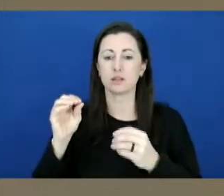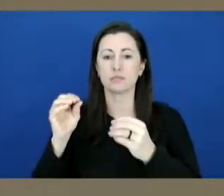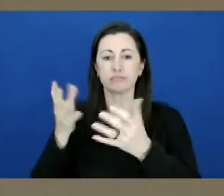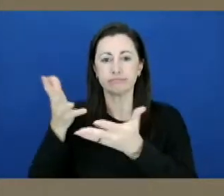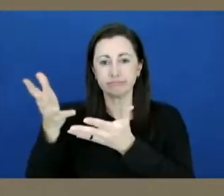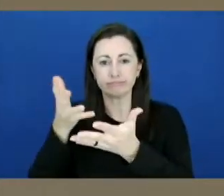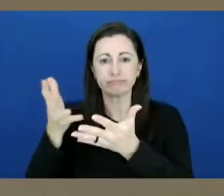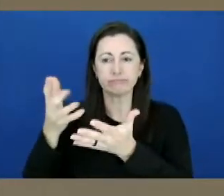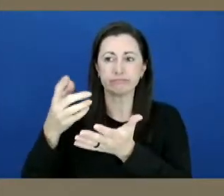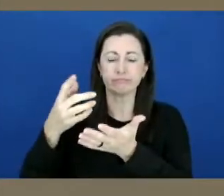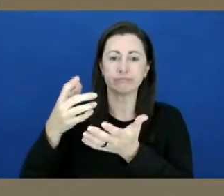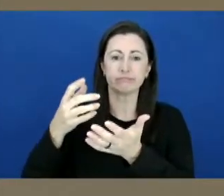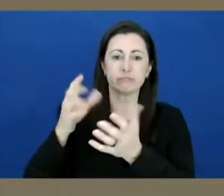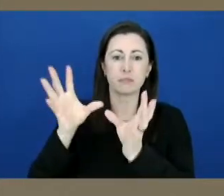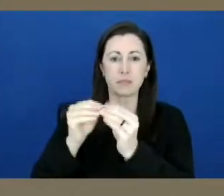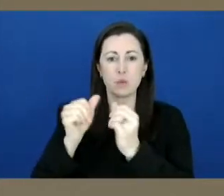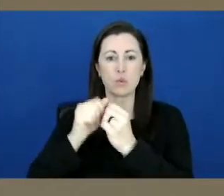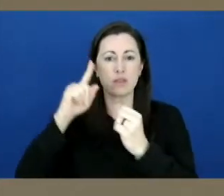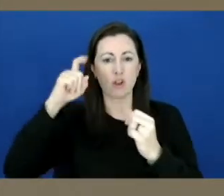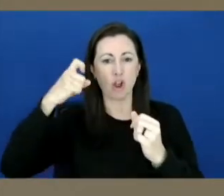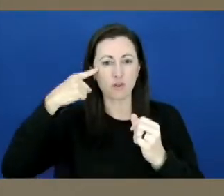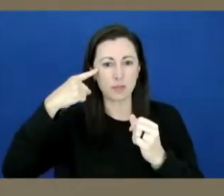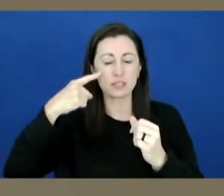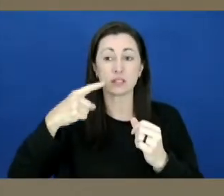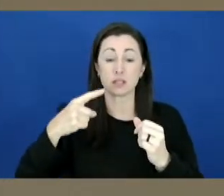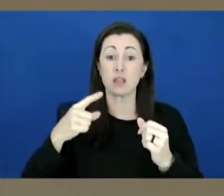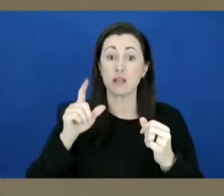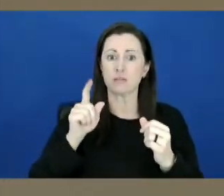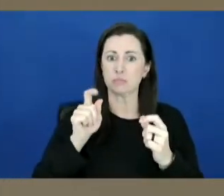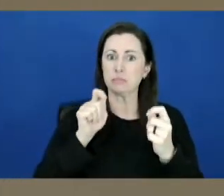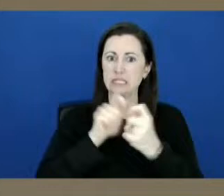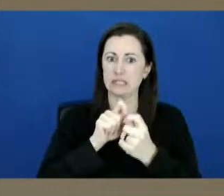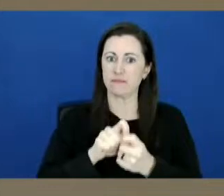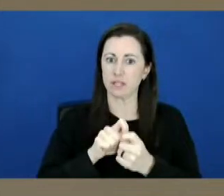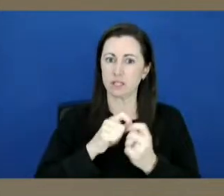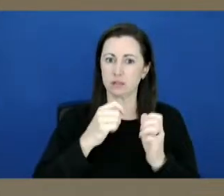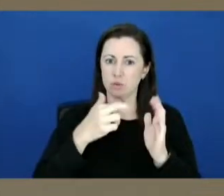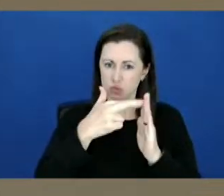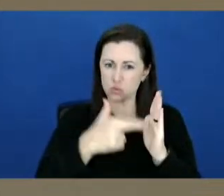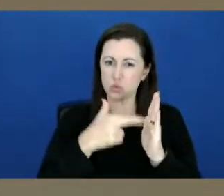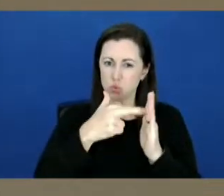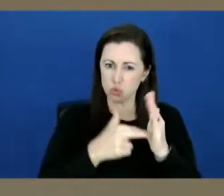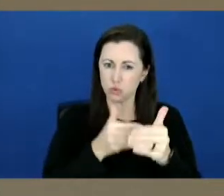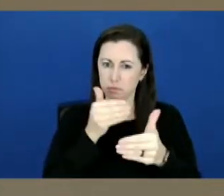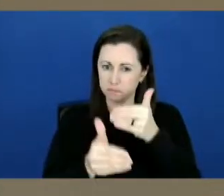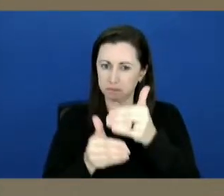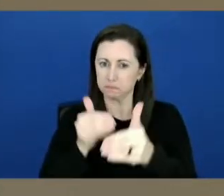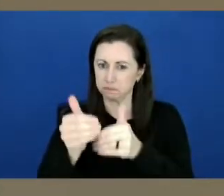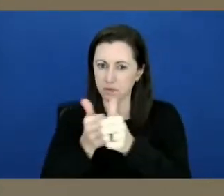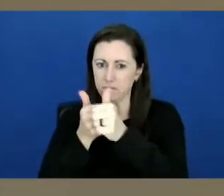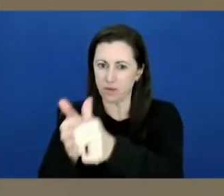PROTOCOL WHEN YOU TRAVEL AND TO REALLY ENGAGE WITH THESE GOVERNMENTS AND DIFFERENT -- AND